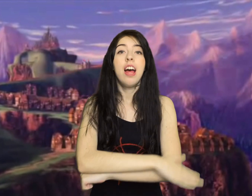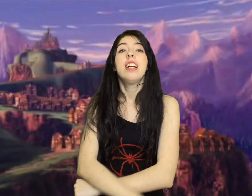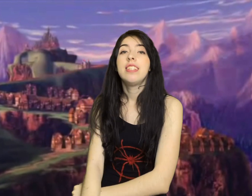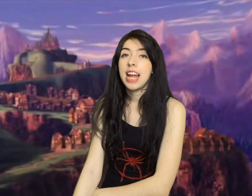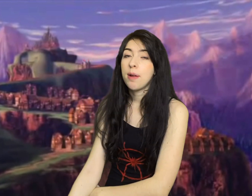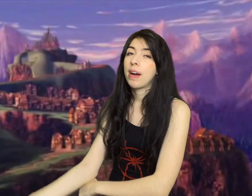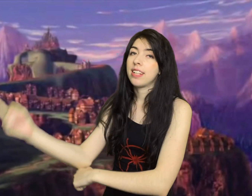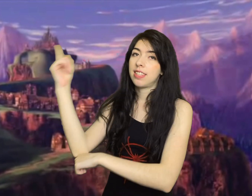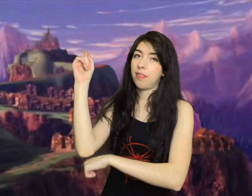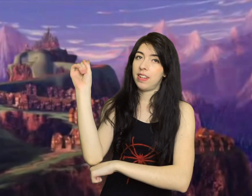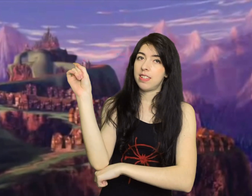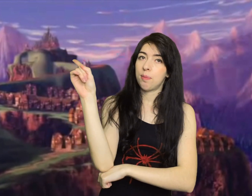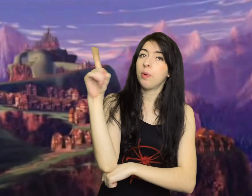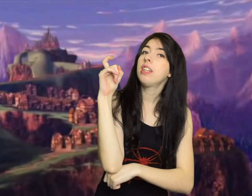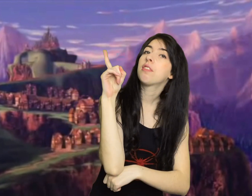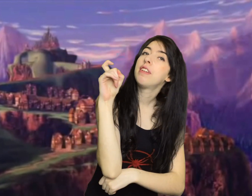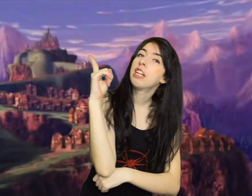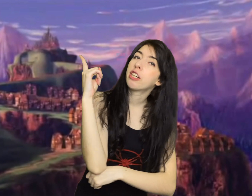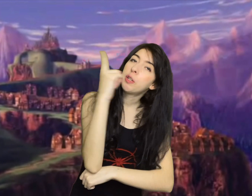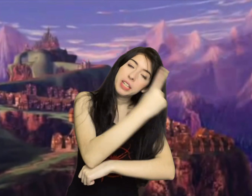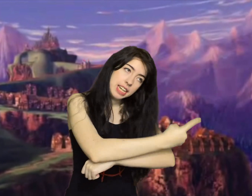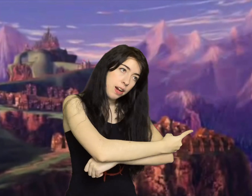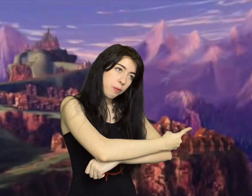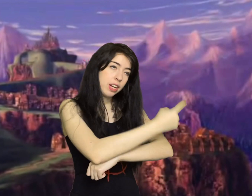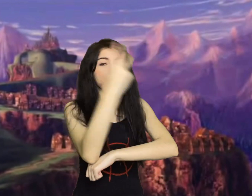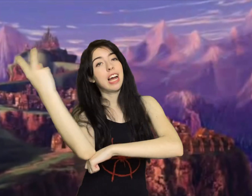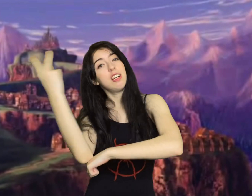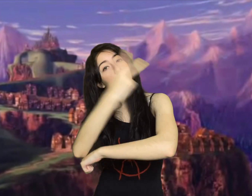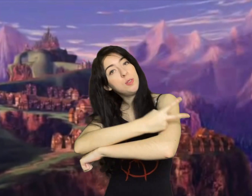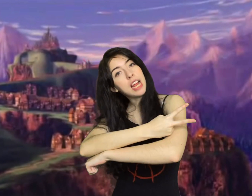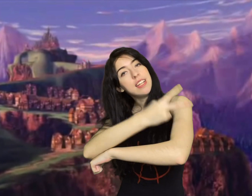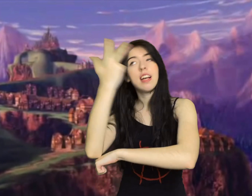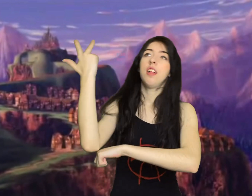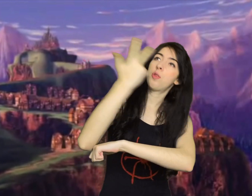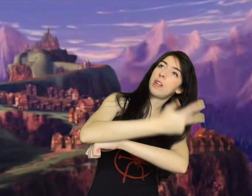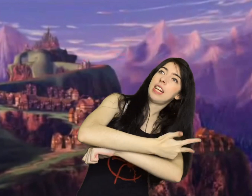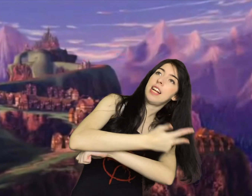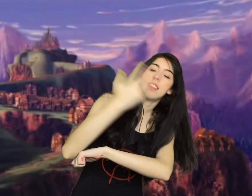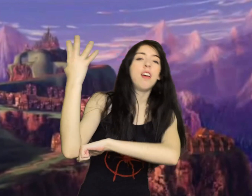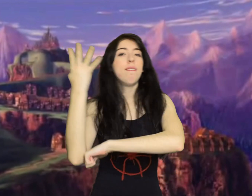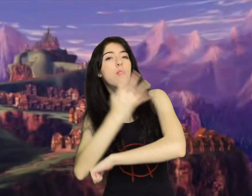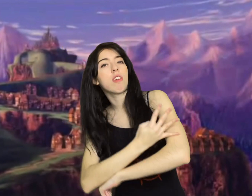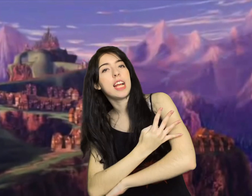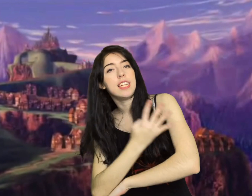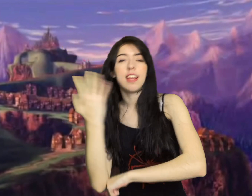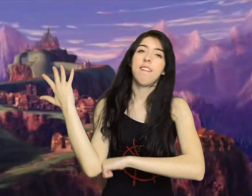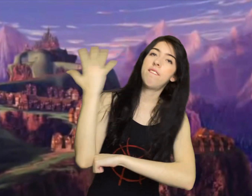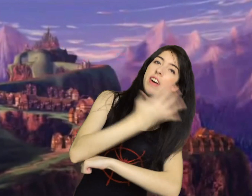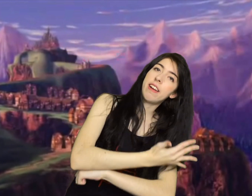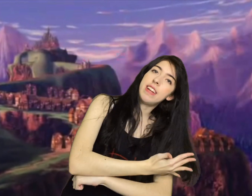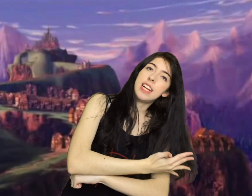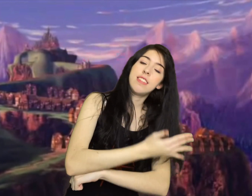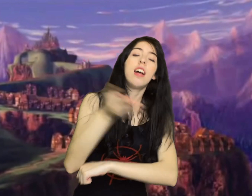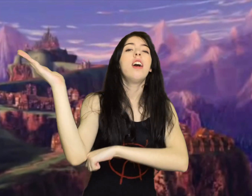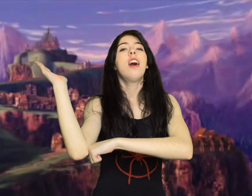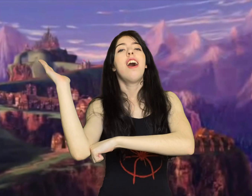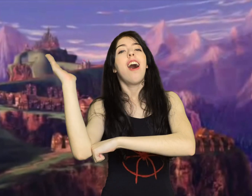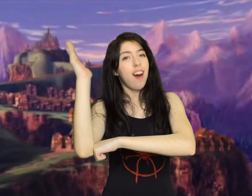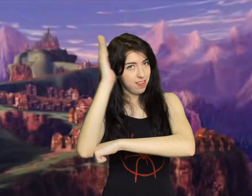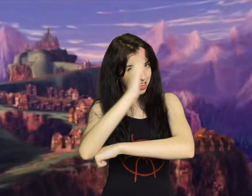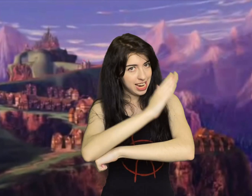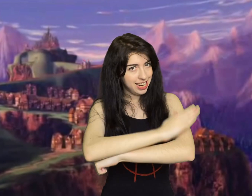DAY by itself is a pointer finger going down. we also got TWO-DAYS THREE-DAYS FOUR-DAYS FIVE-DAYS ALL DAY